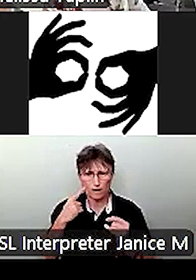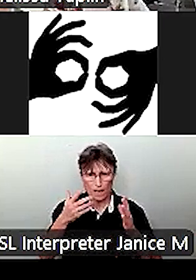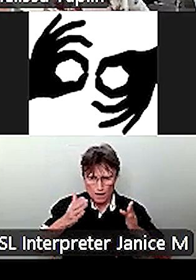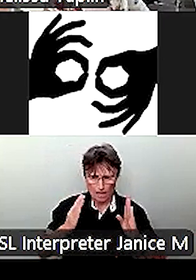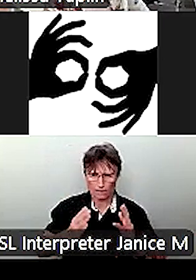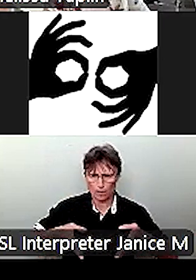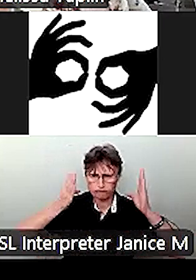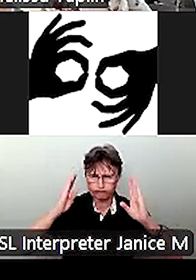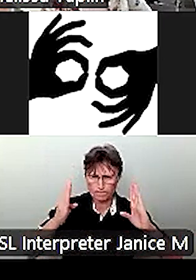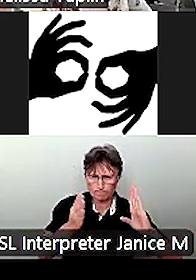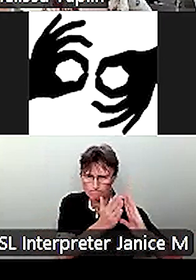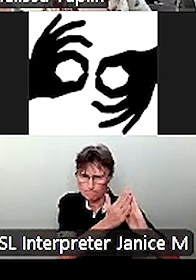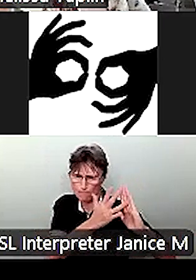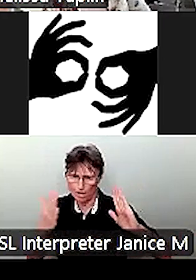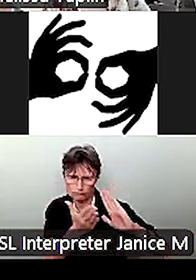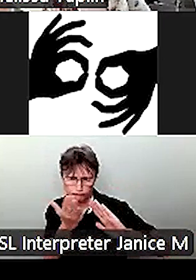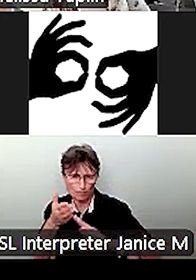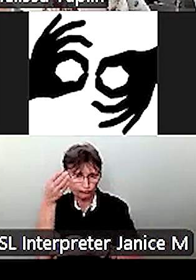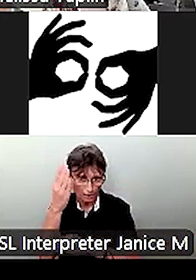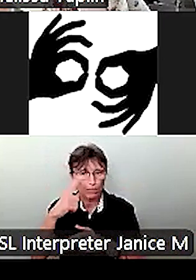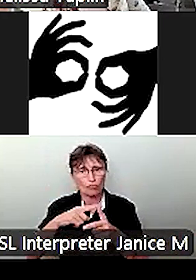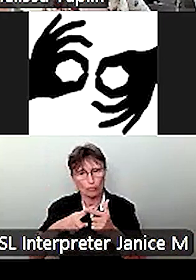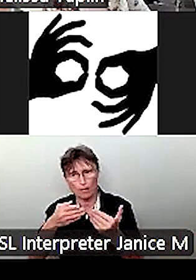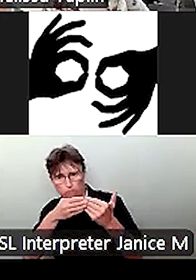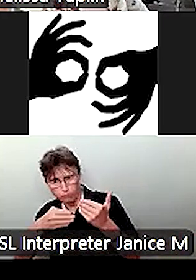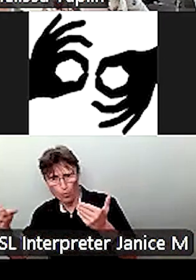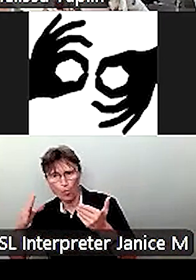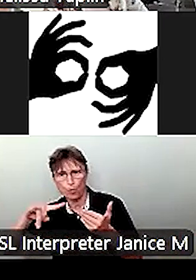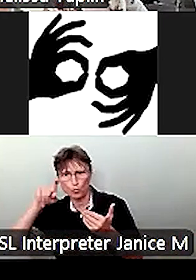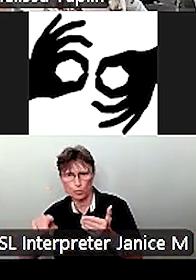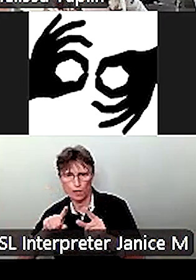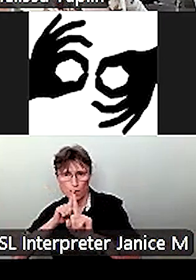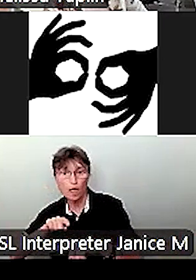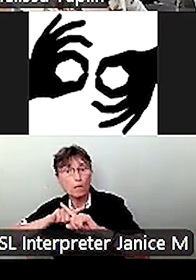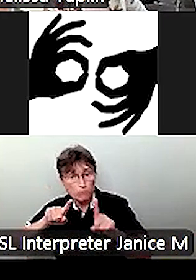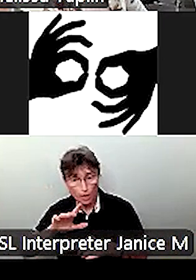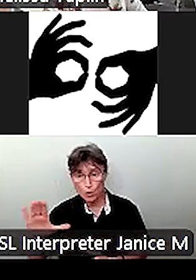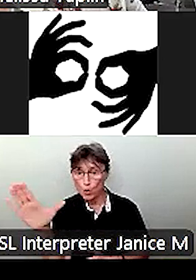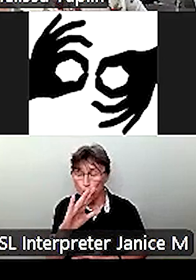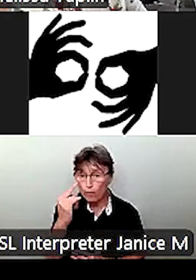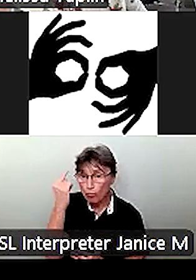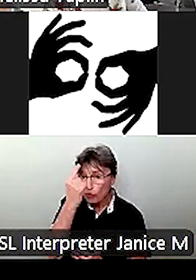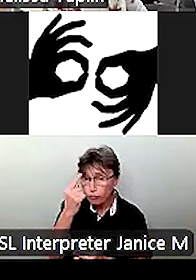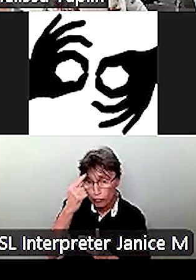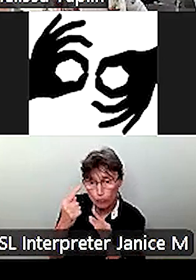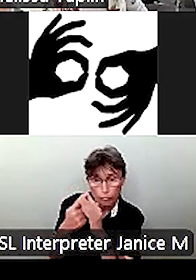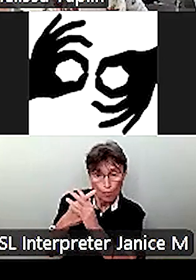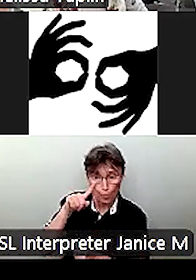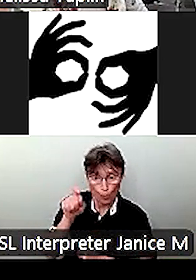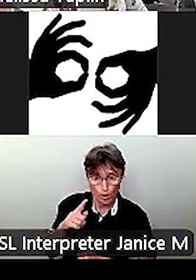do feel free to capture your questions in the chat as they come up and the team will help me